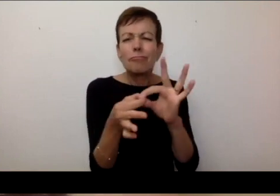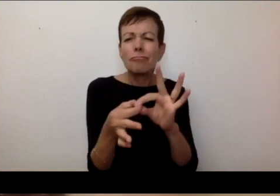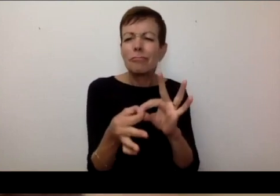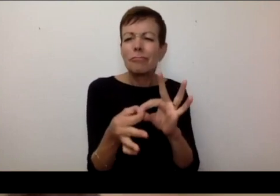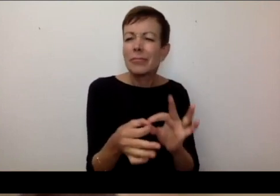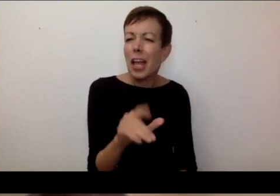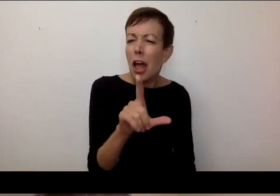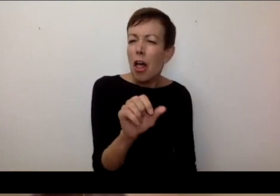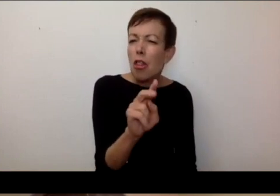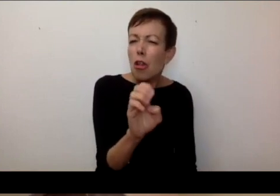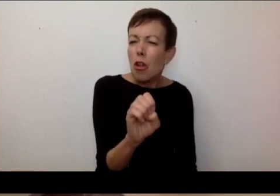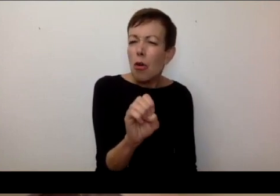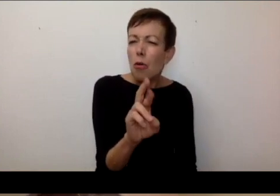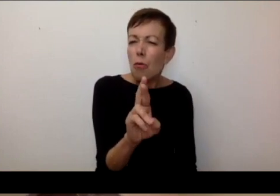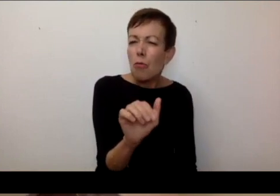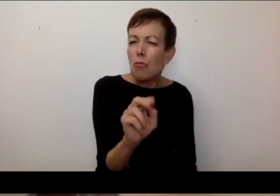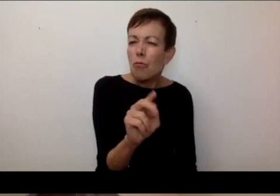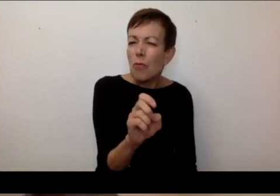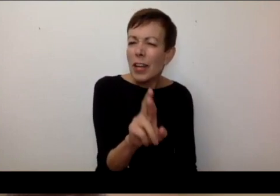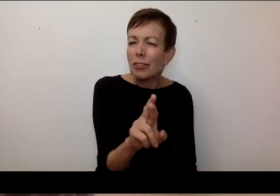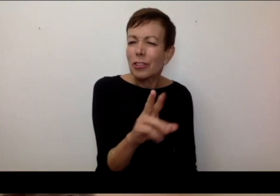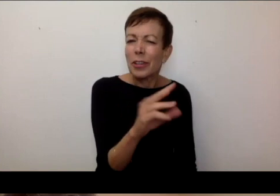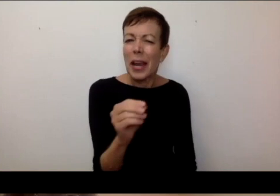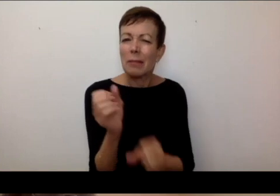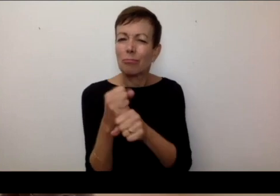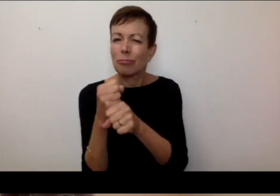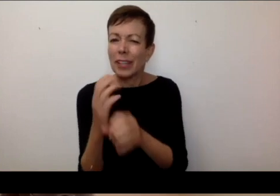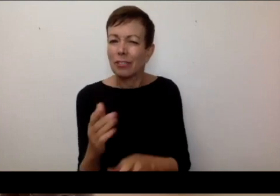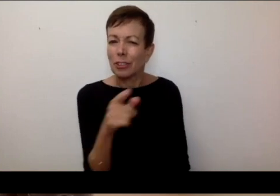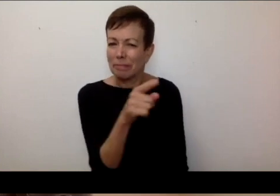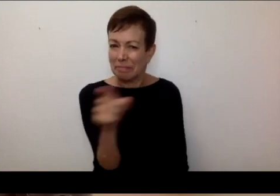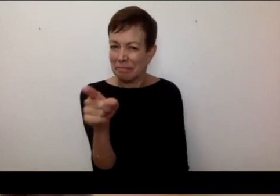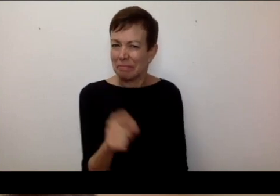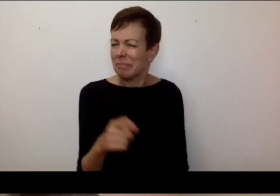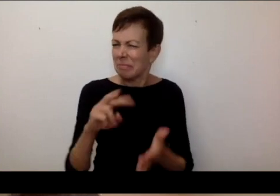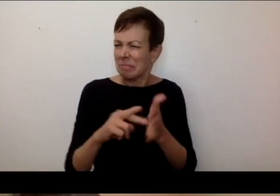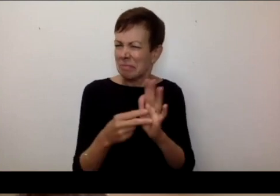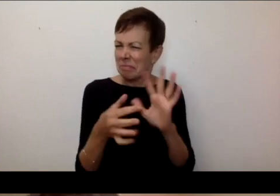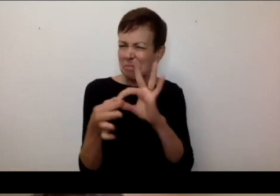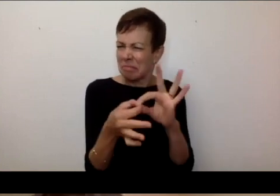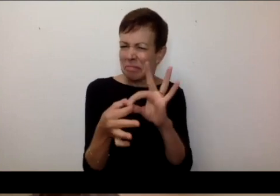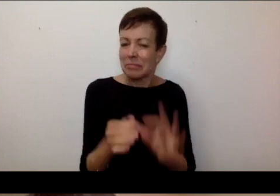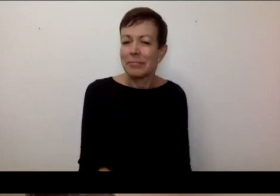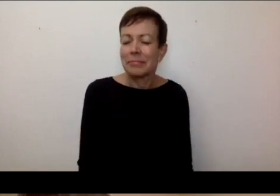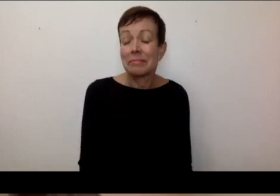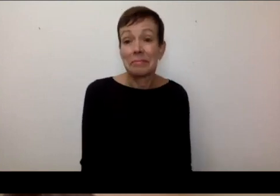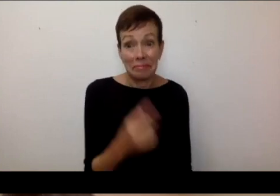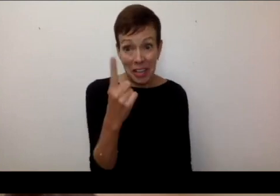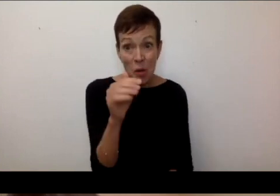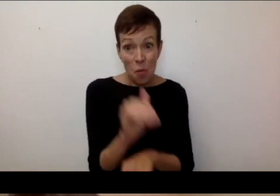to the means of production well let me tell you what that relationship looks like one night the new york city police